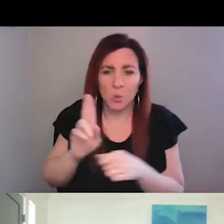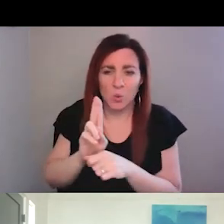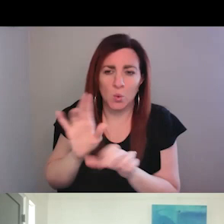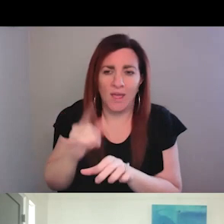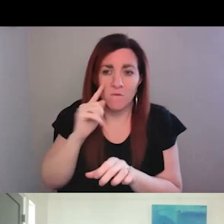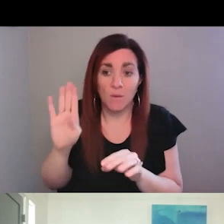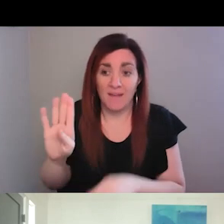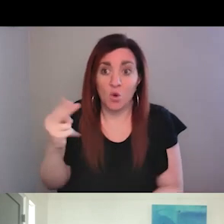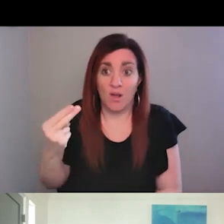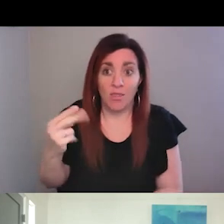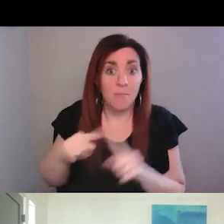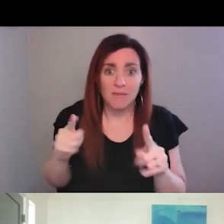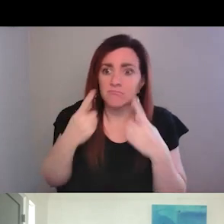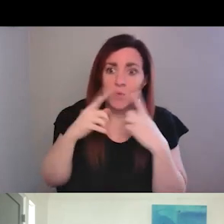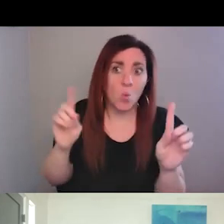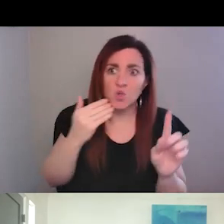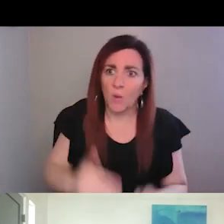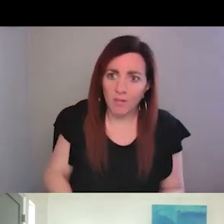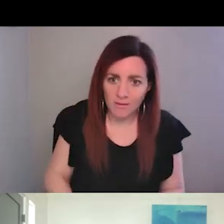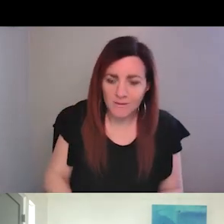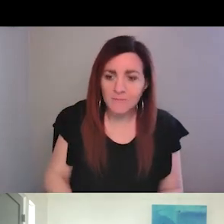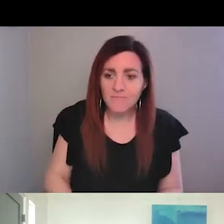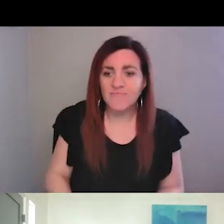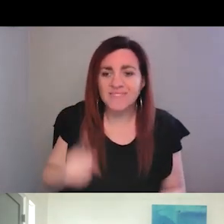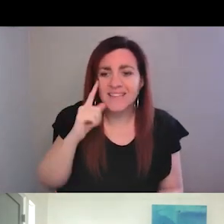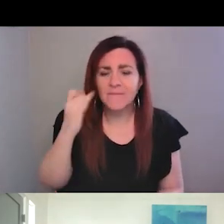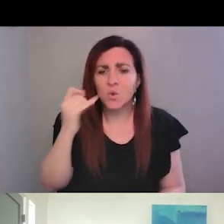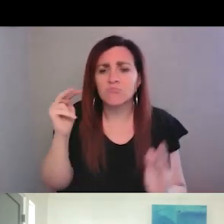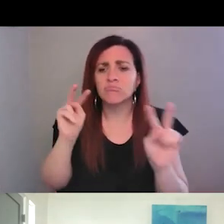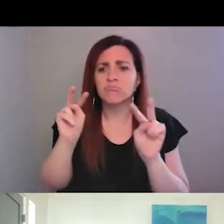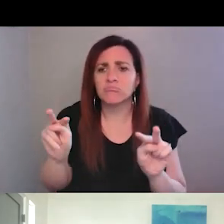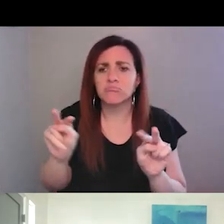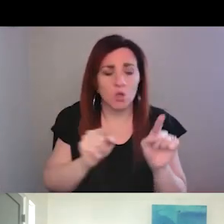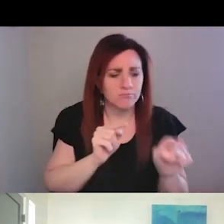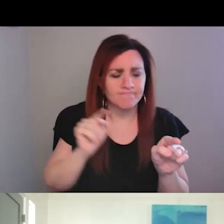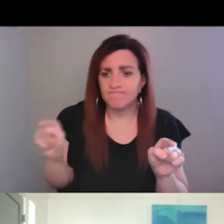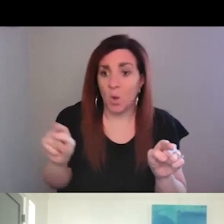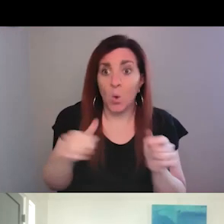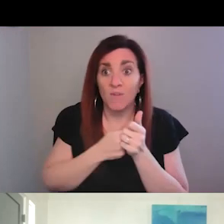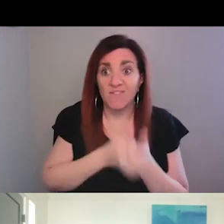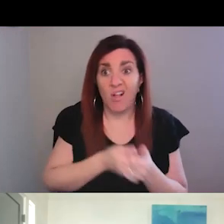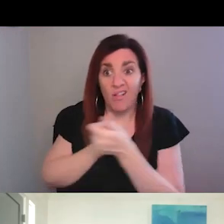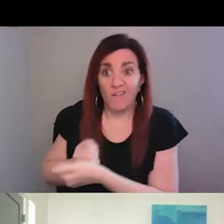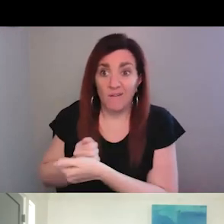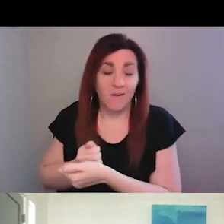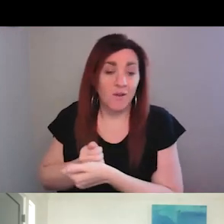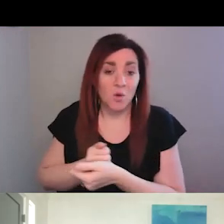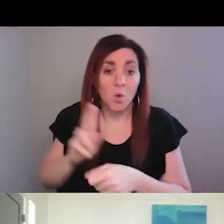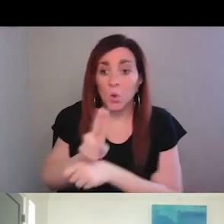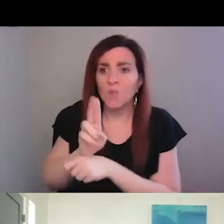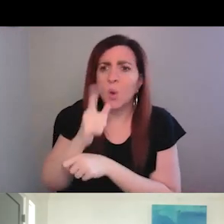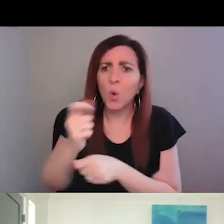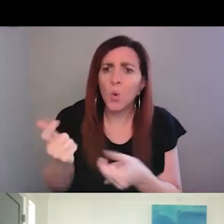BUT IT WORKED WELL. IF YOU LOOKED AT WHAT WE DID, LEVERAGING WHO WE PARTNERED WITH AND